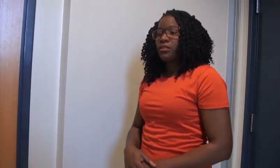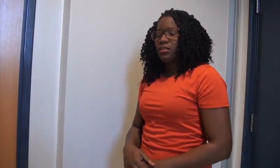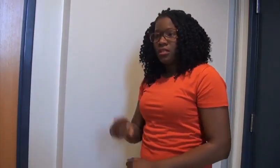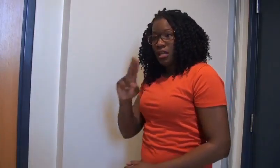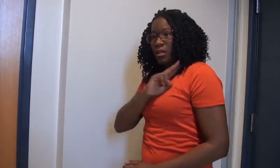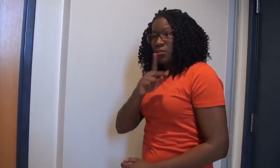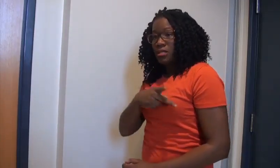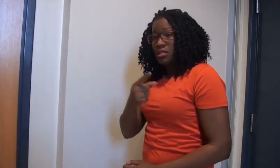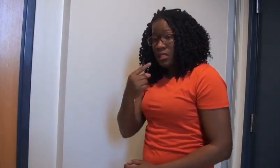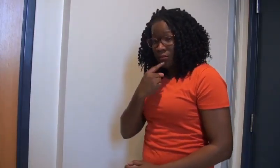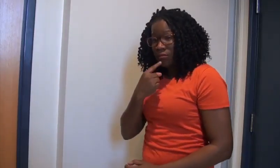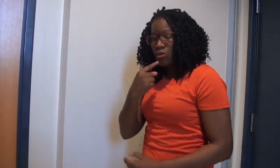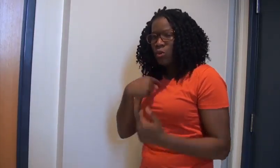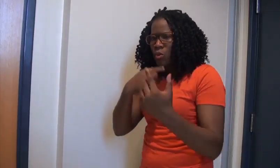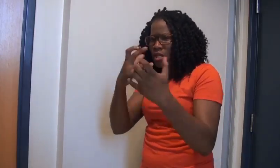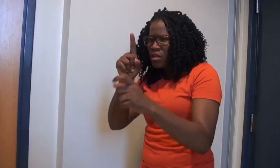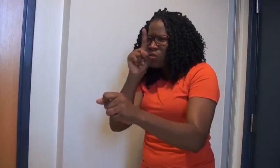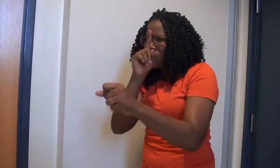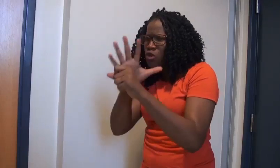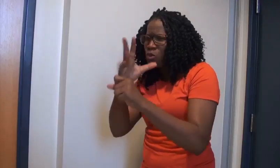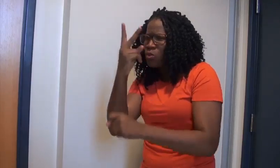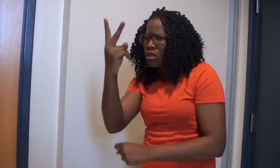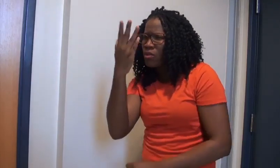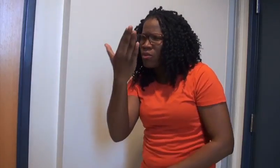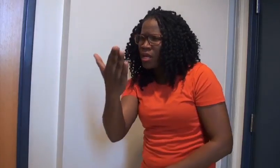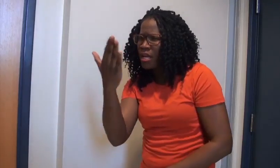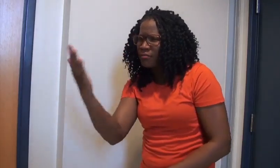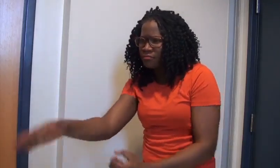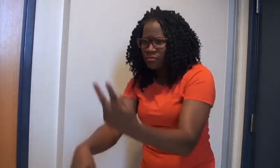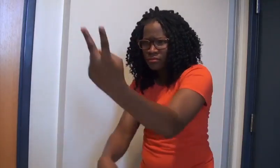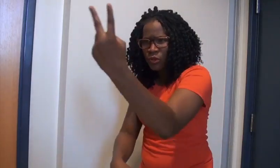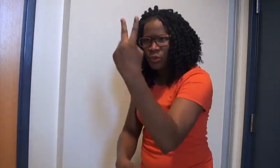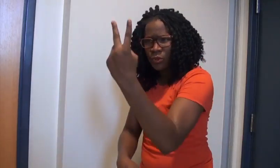made me promise him two things: